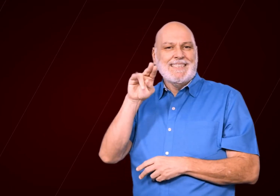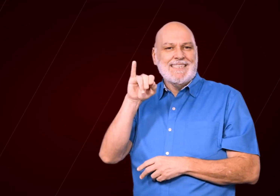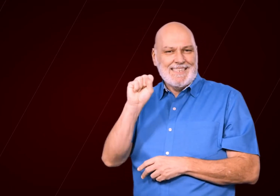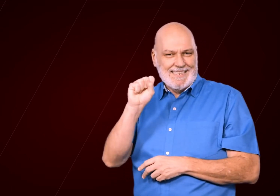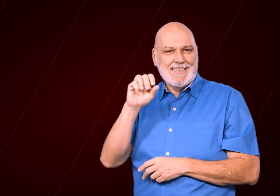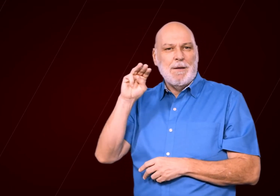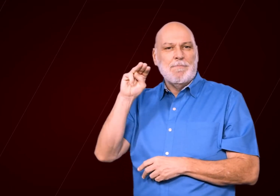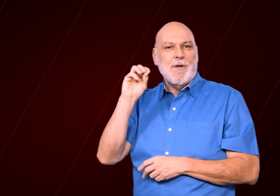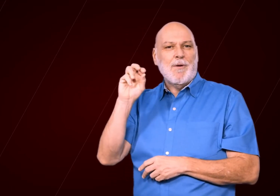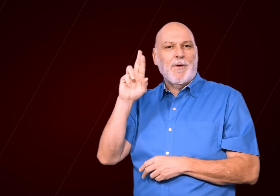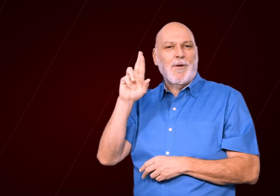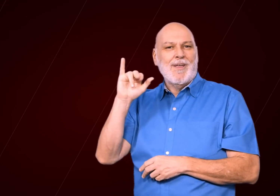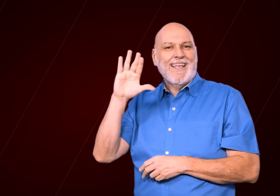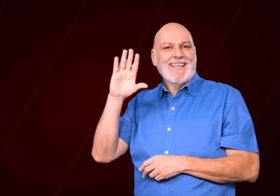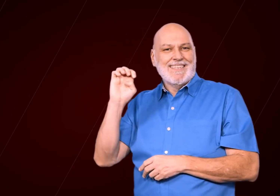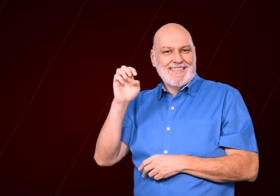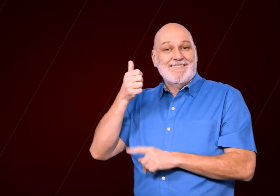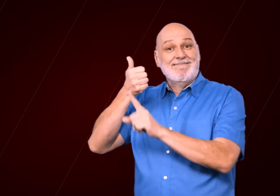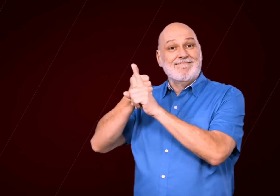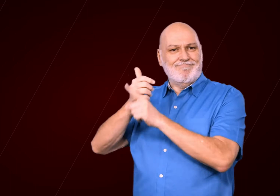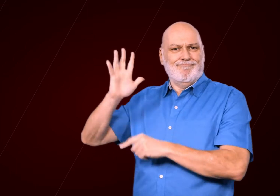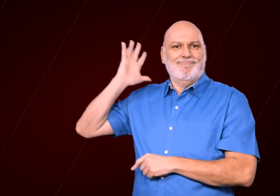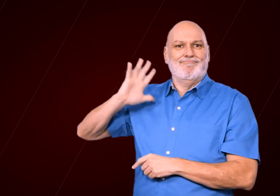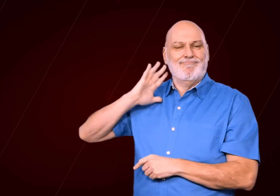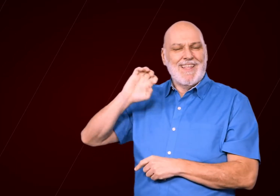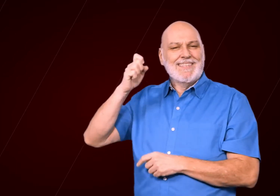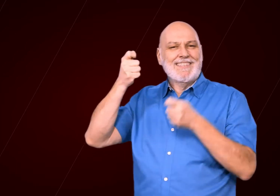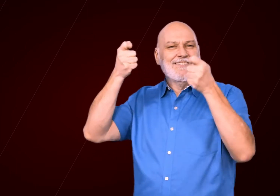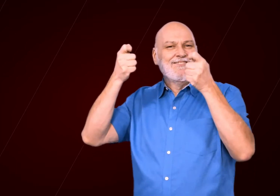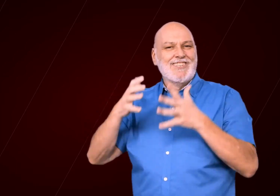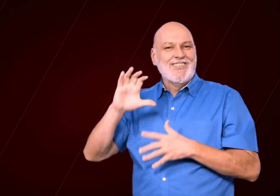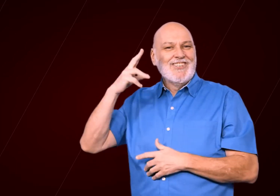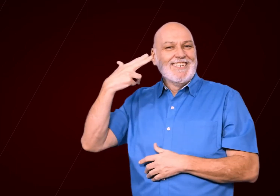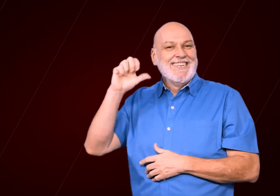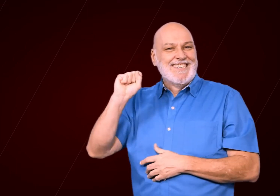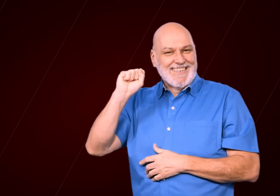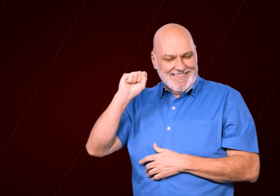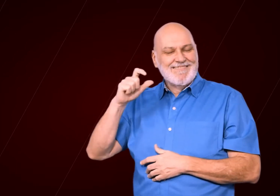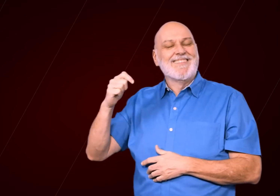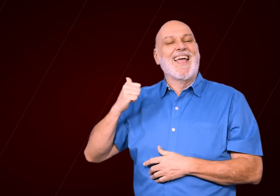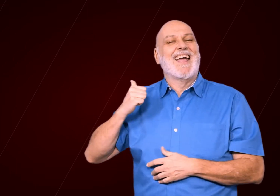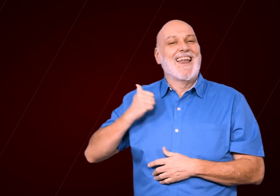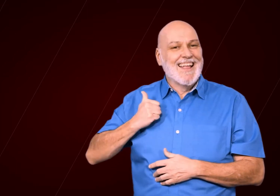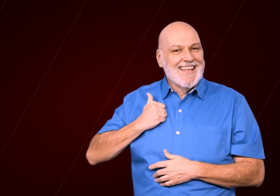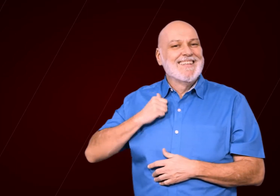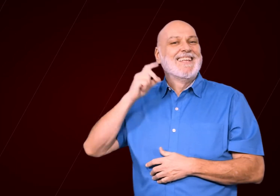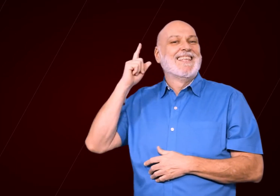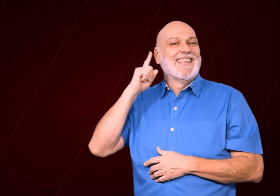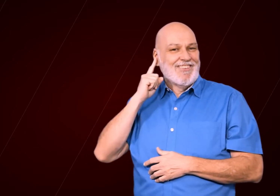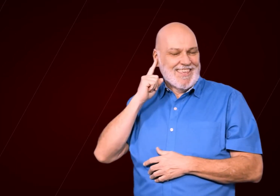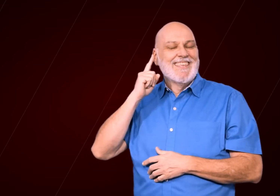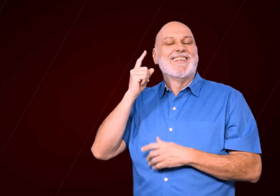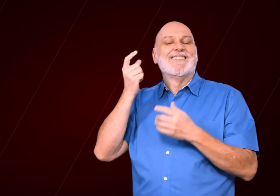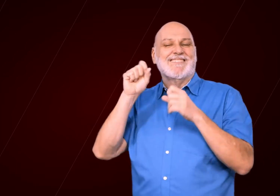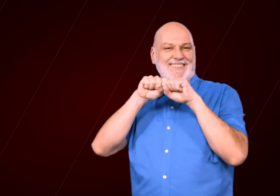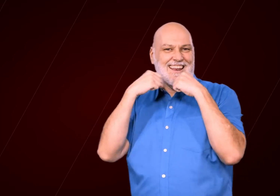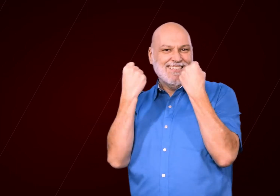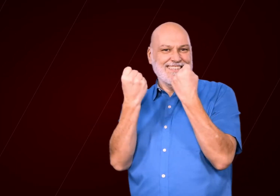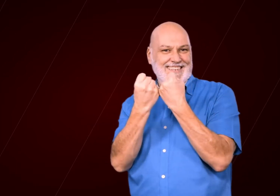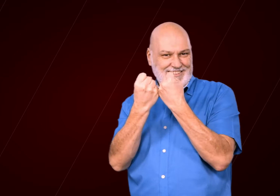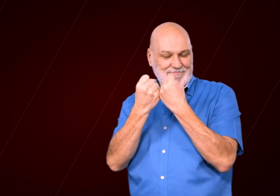DeafDots spoke with Denis Morrice, who was executive director